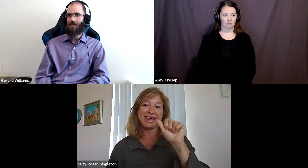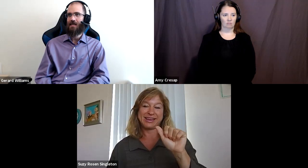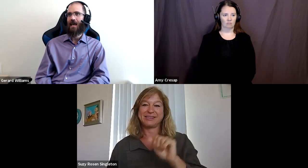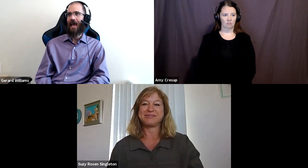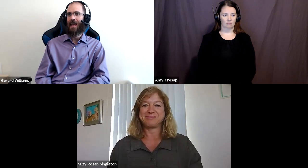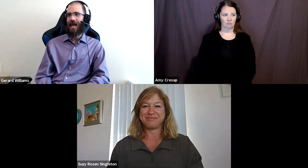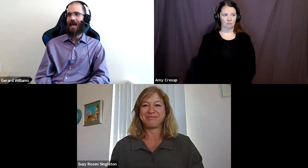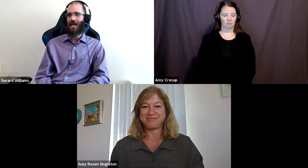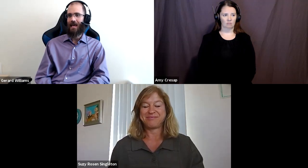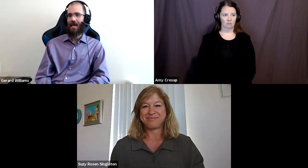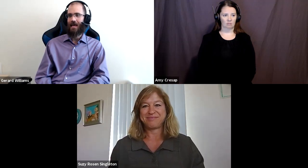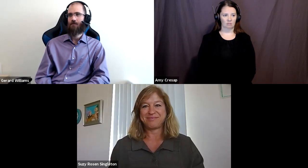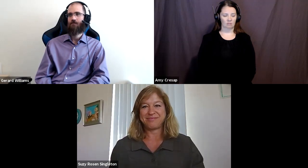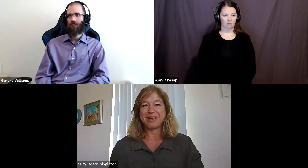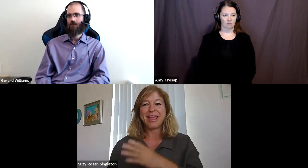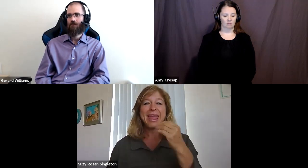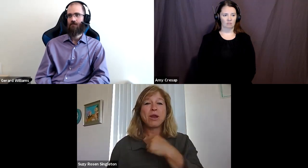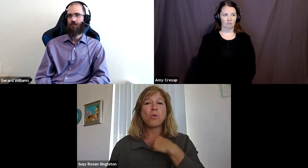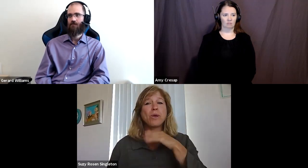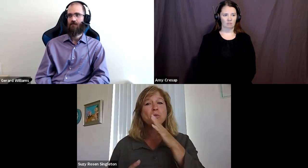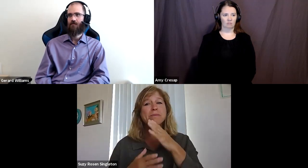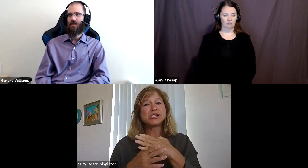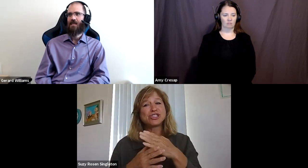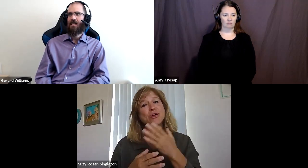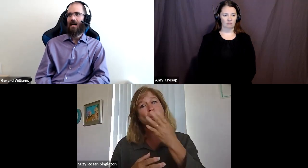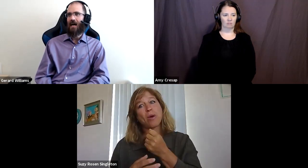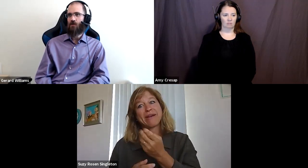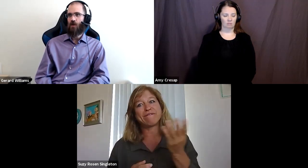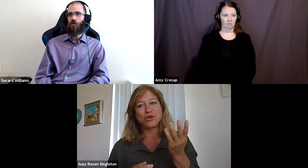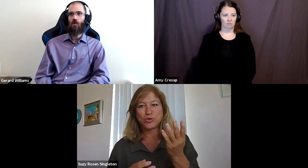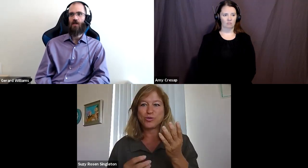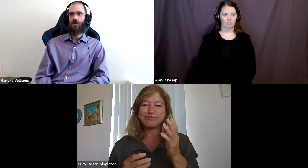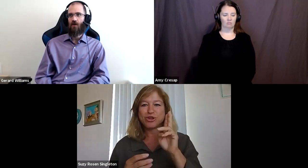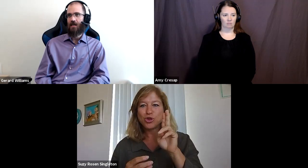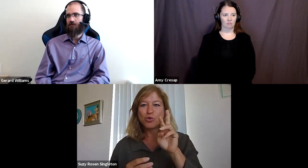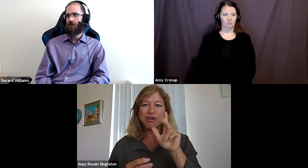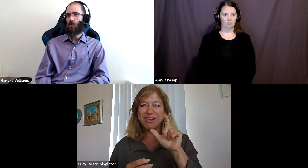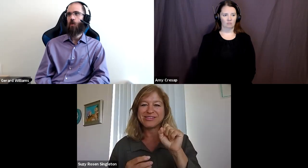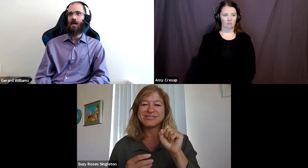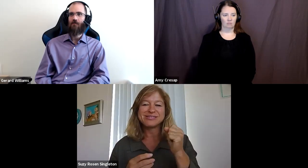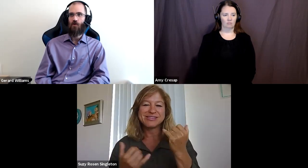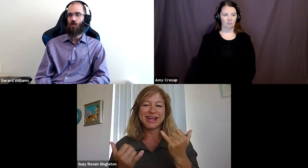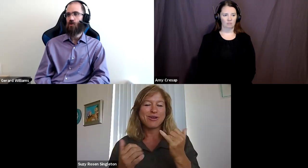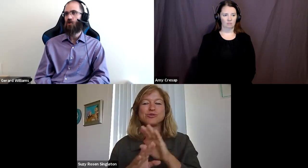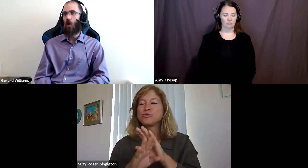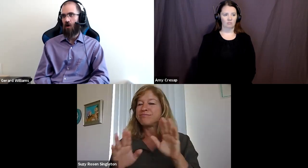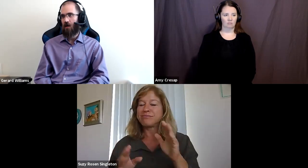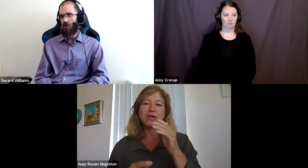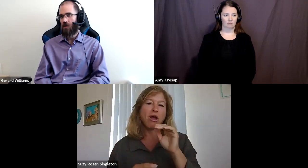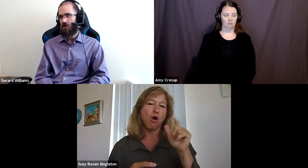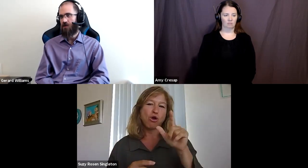AAA. We will be sharing quite a few URLs with you